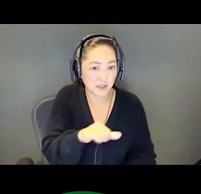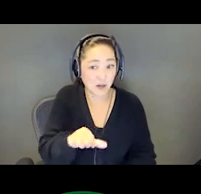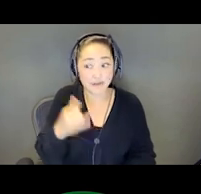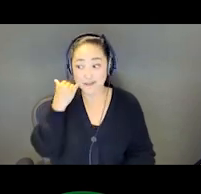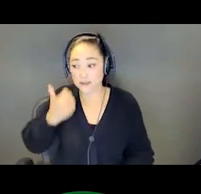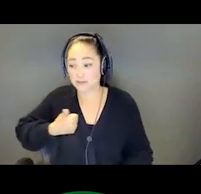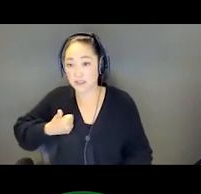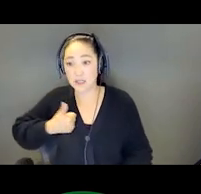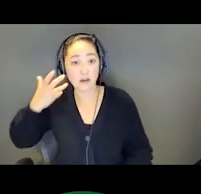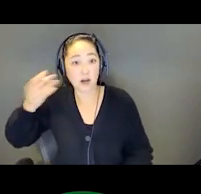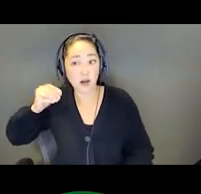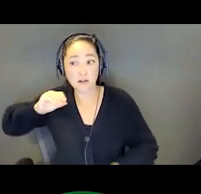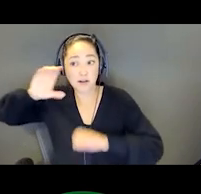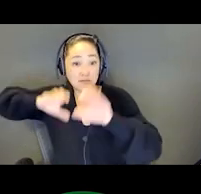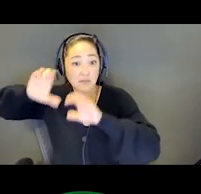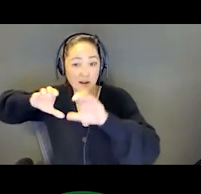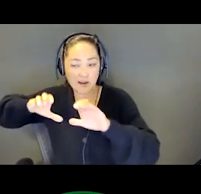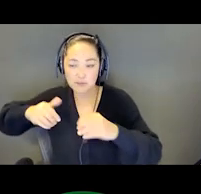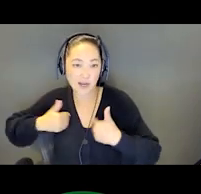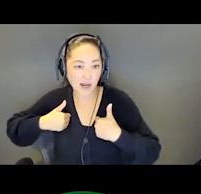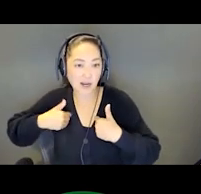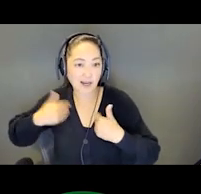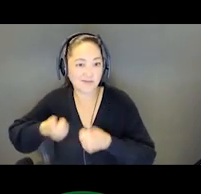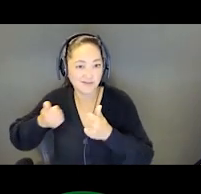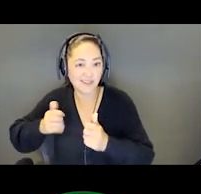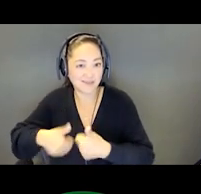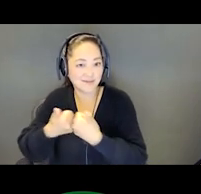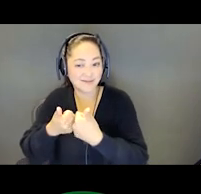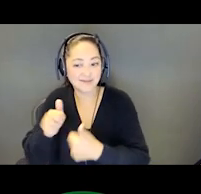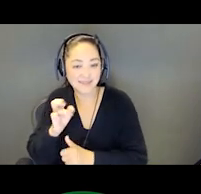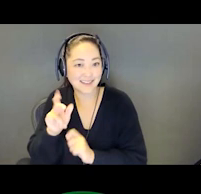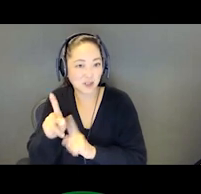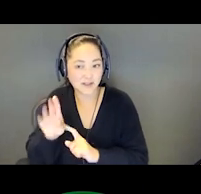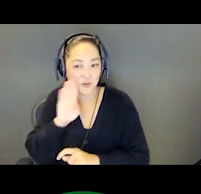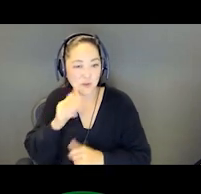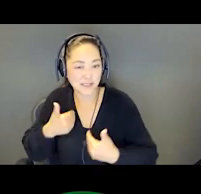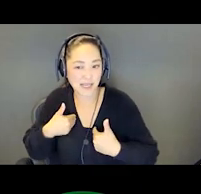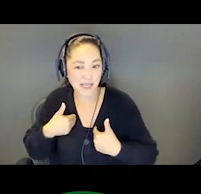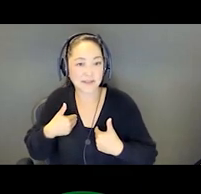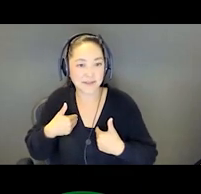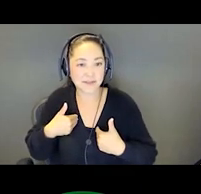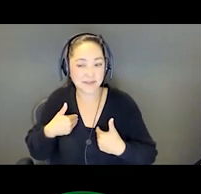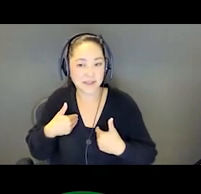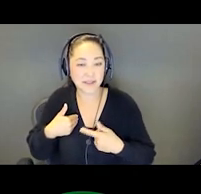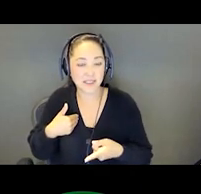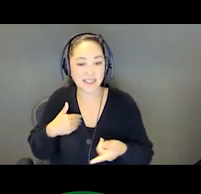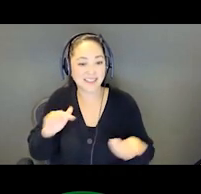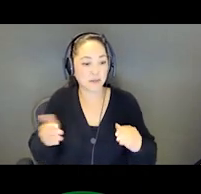there's a Hi, amount of risk that's maybe greater than someone using a Cartes on a fairly